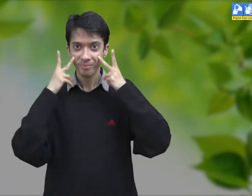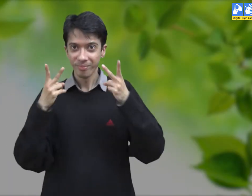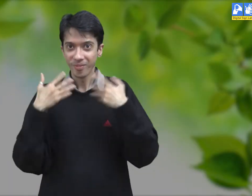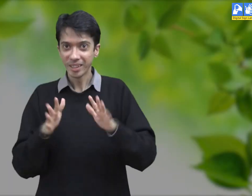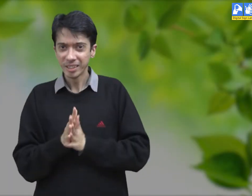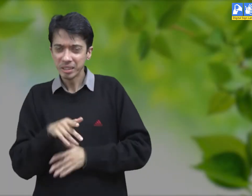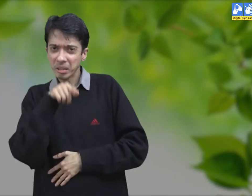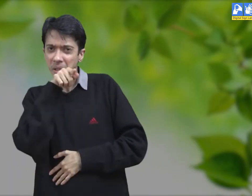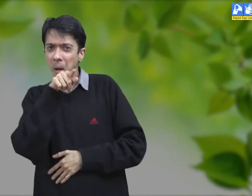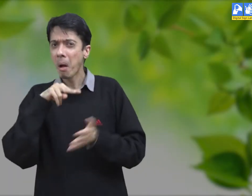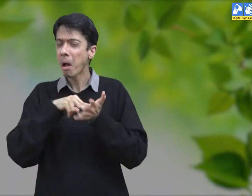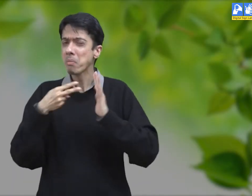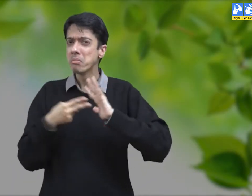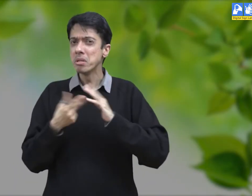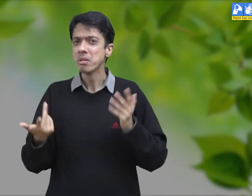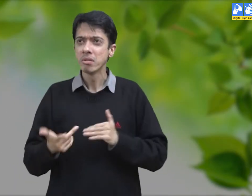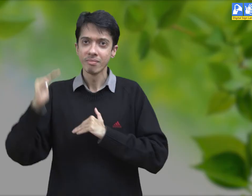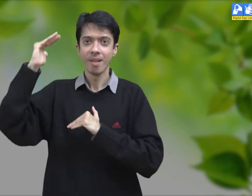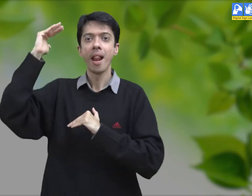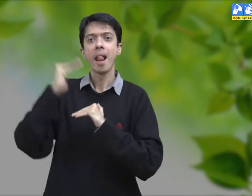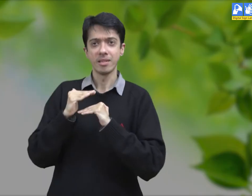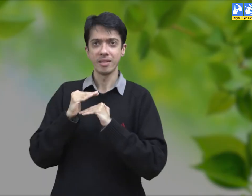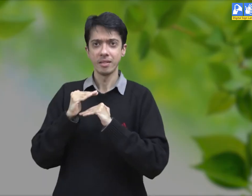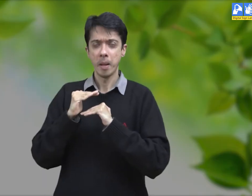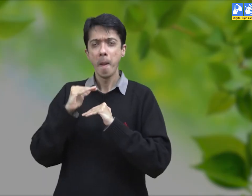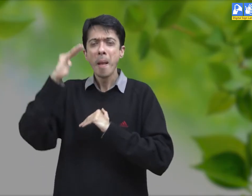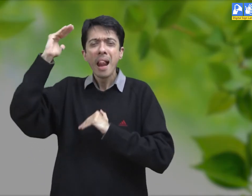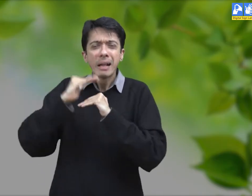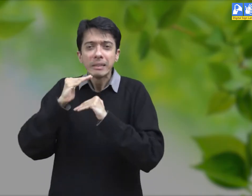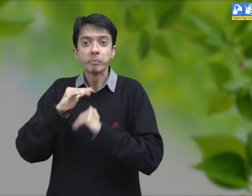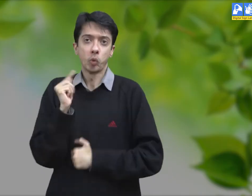Did you see that? This means that we should use less.